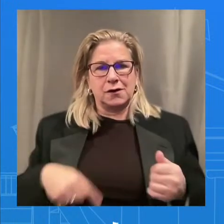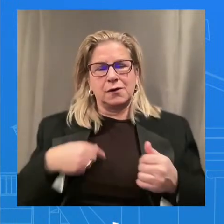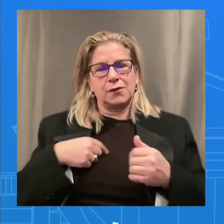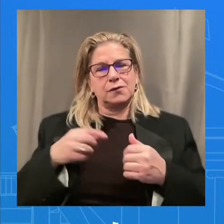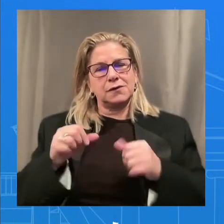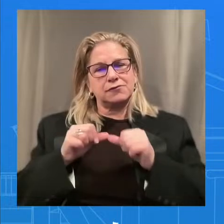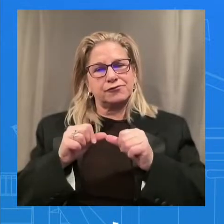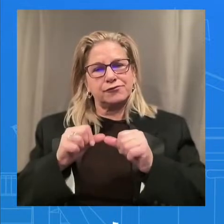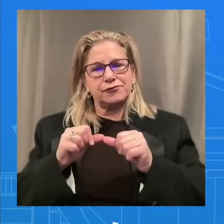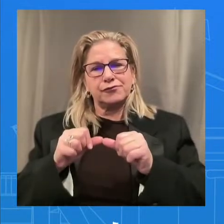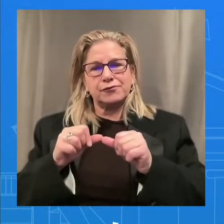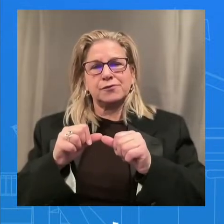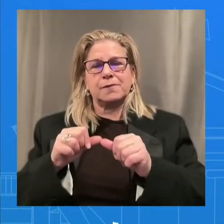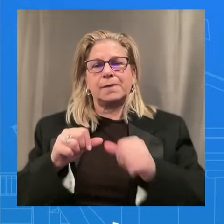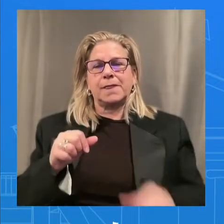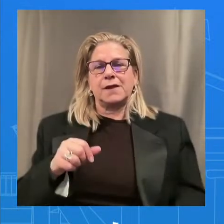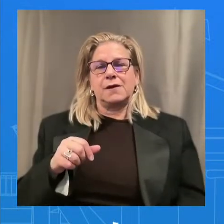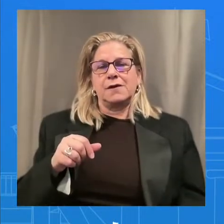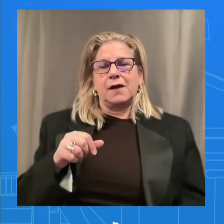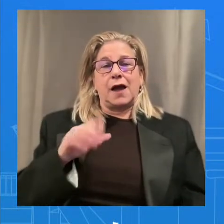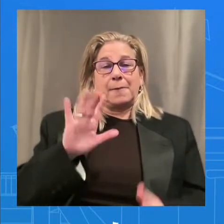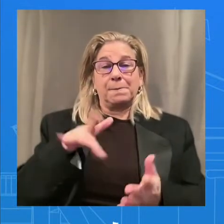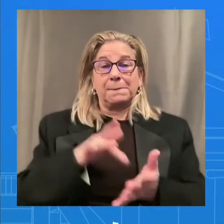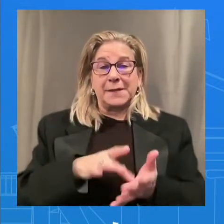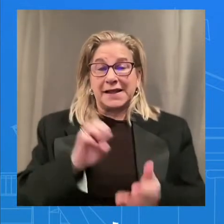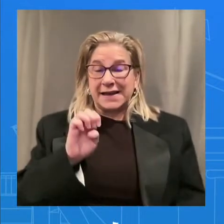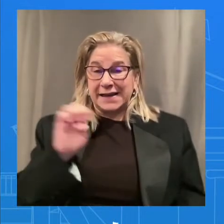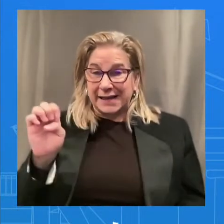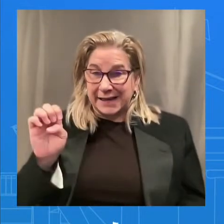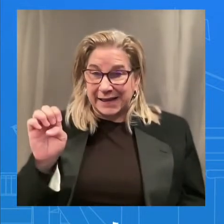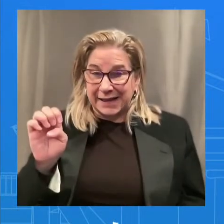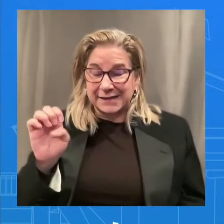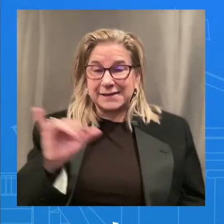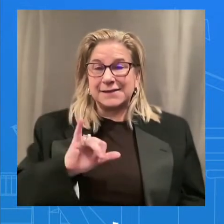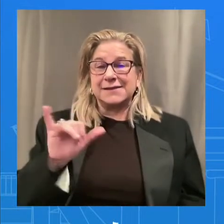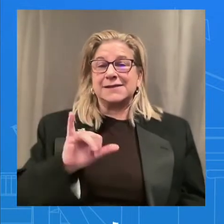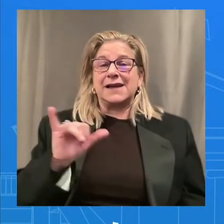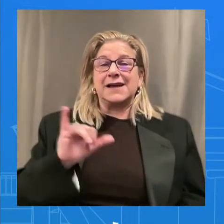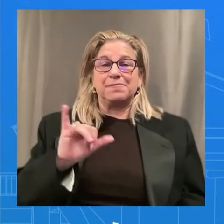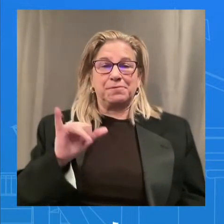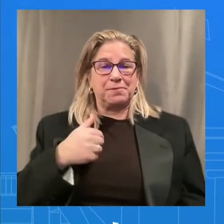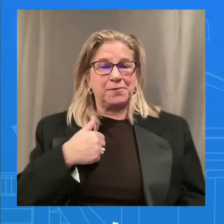and we’ve stood up to our enemies. We built and acted alongside an unprecedented coalition